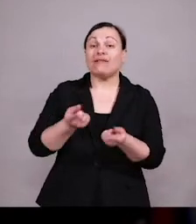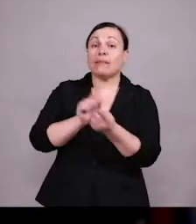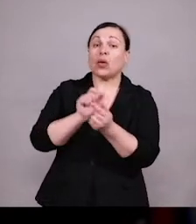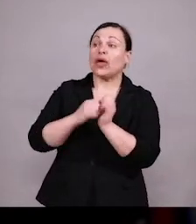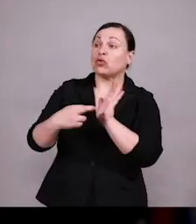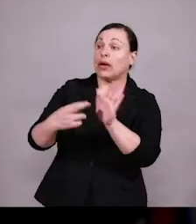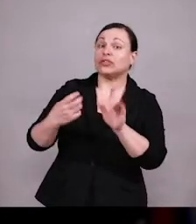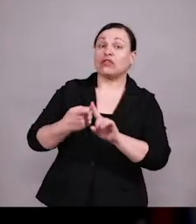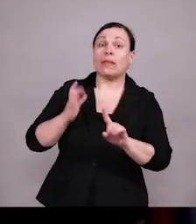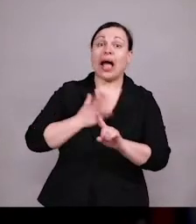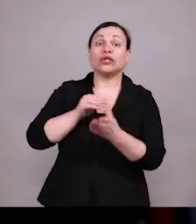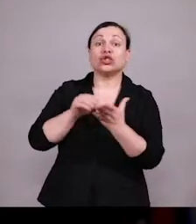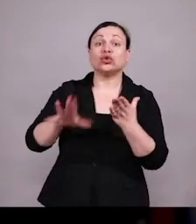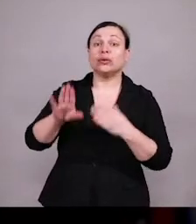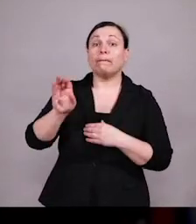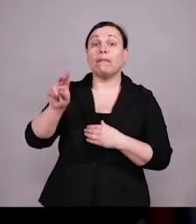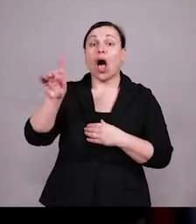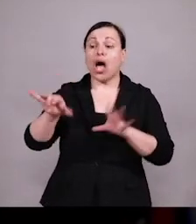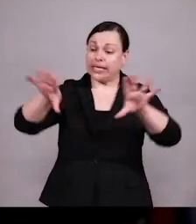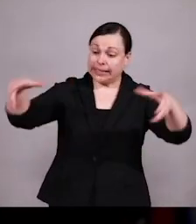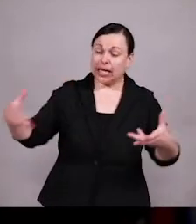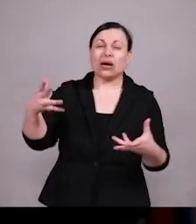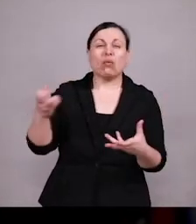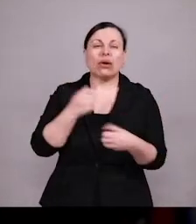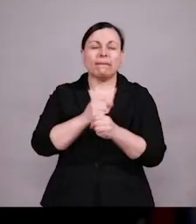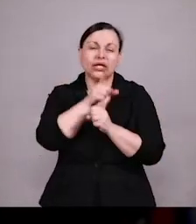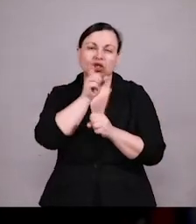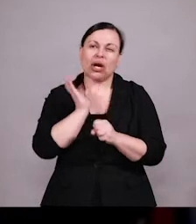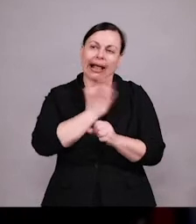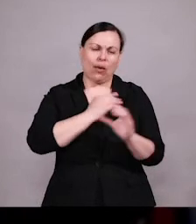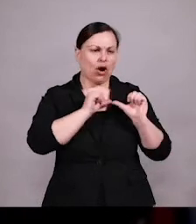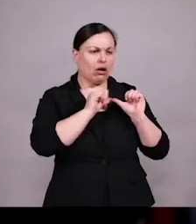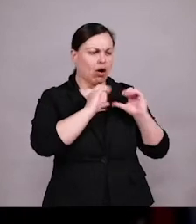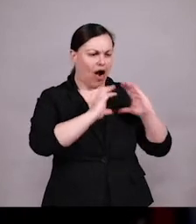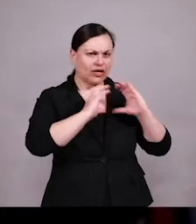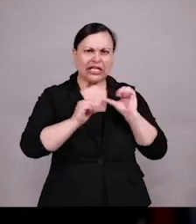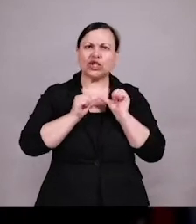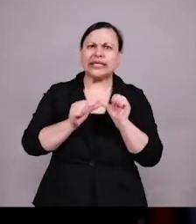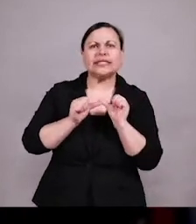of the student body and I want to make sure our conversations continue because they're some of the